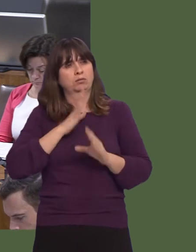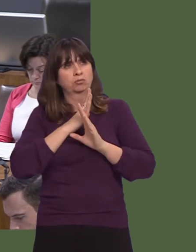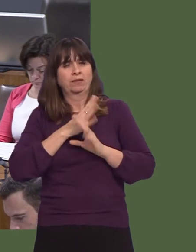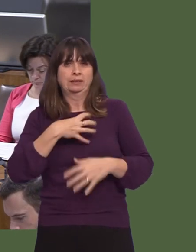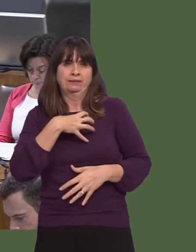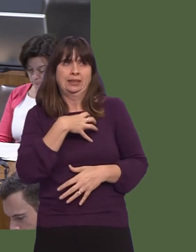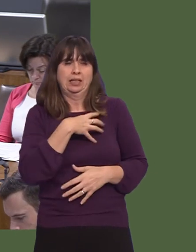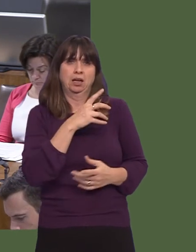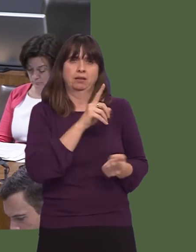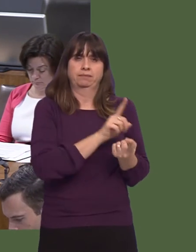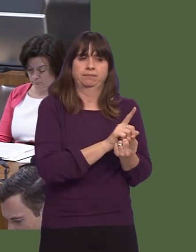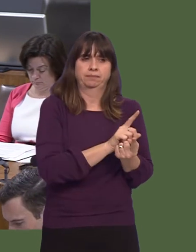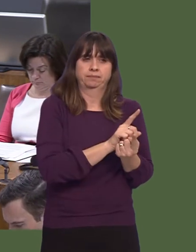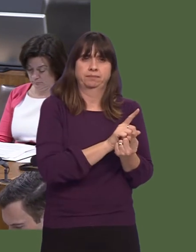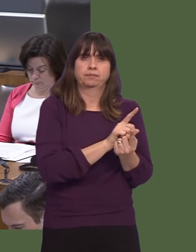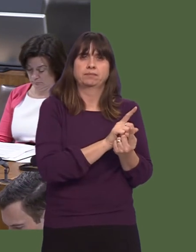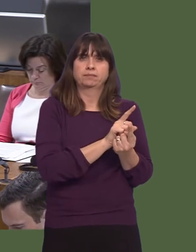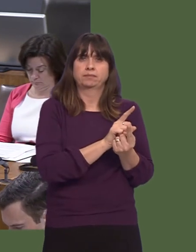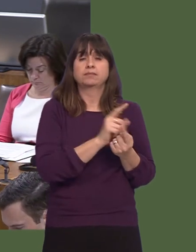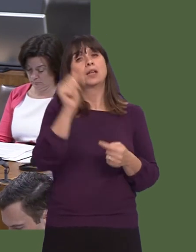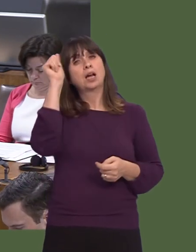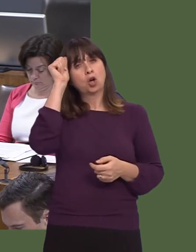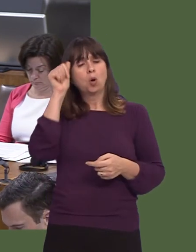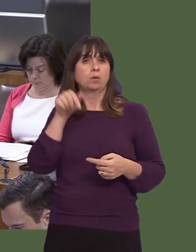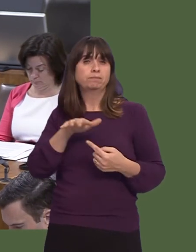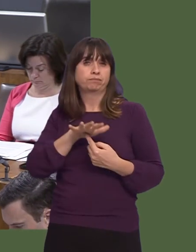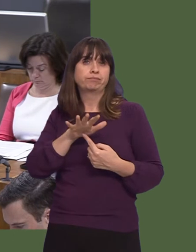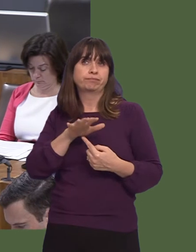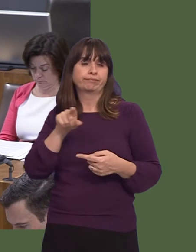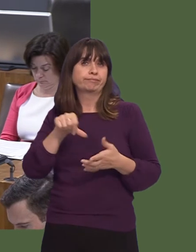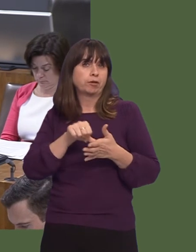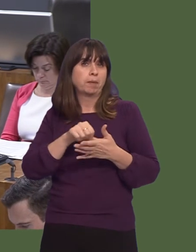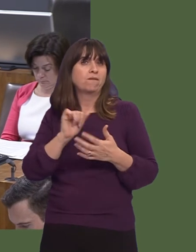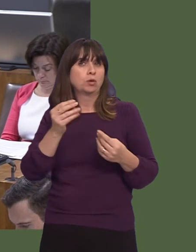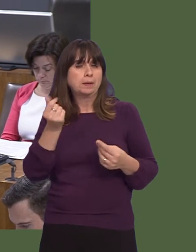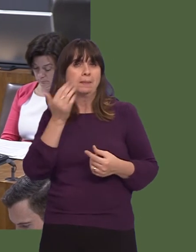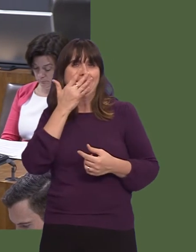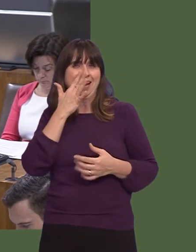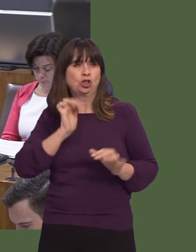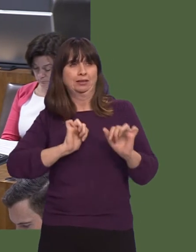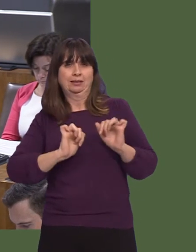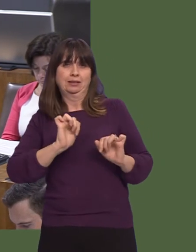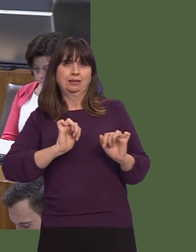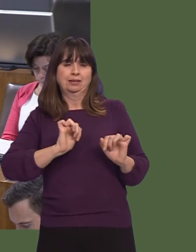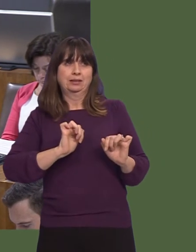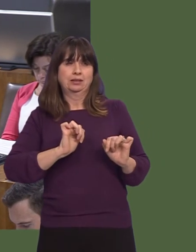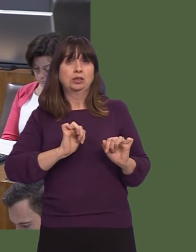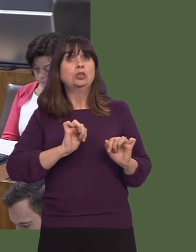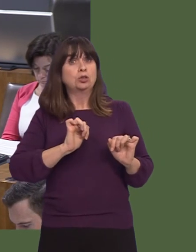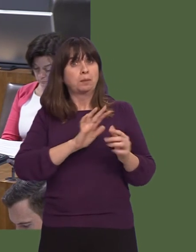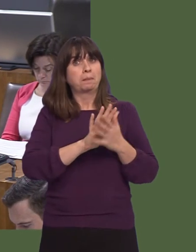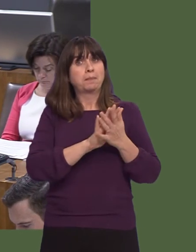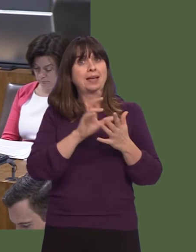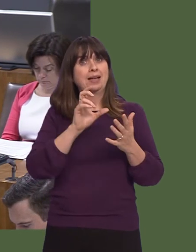Well, I'm aware that that's an issue for some teenagers. So, being able to extend the reach